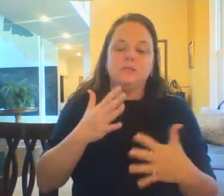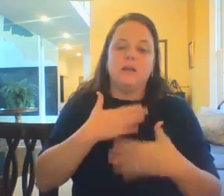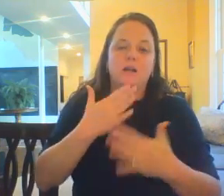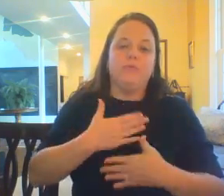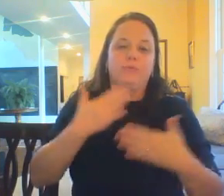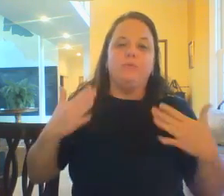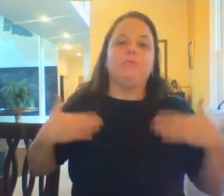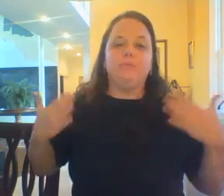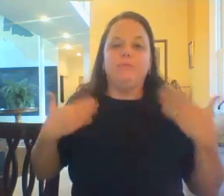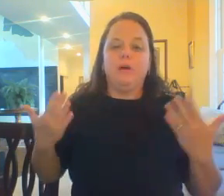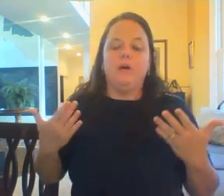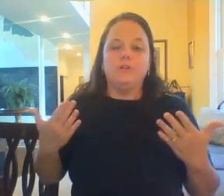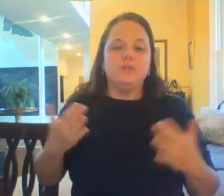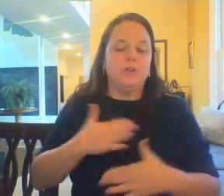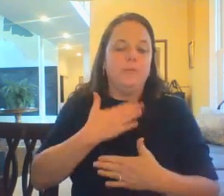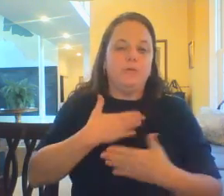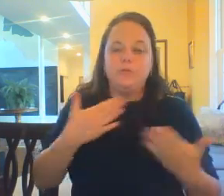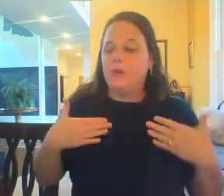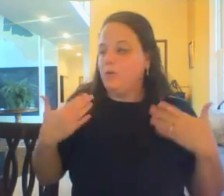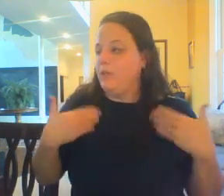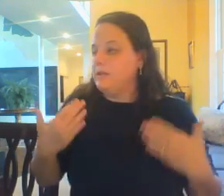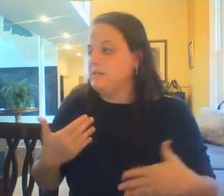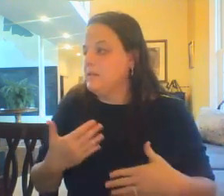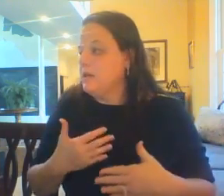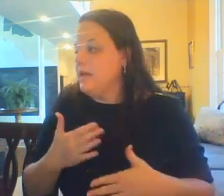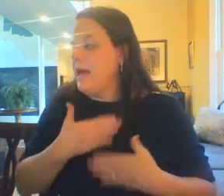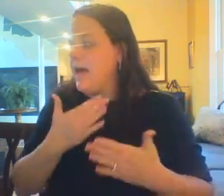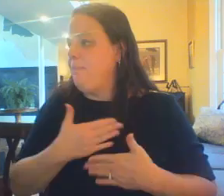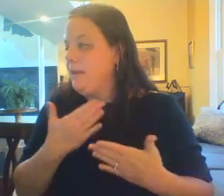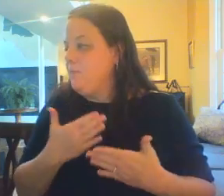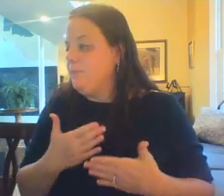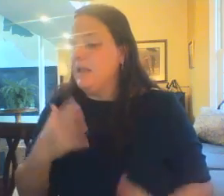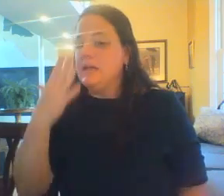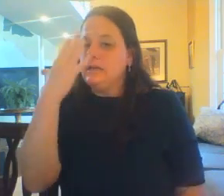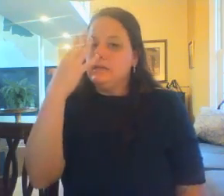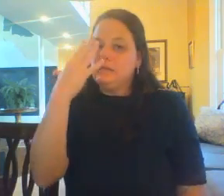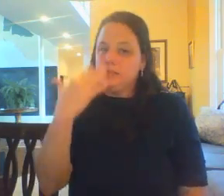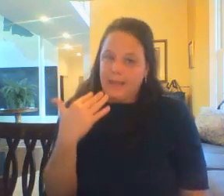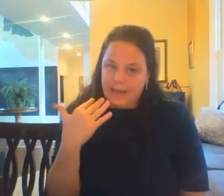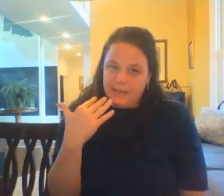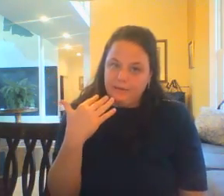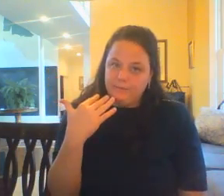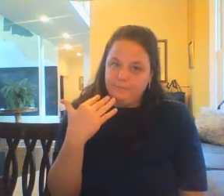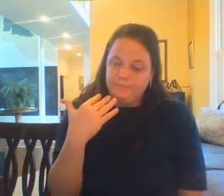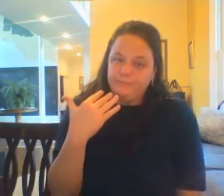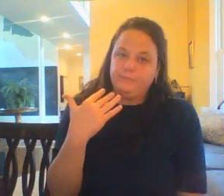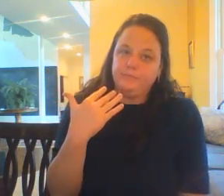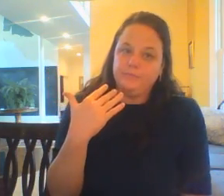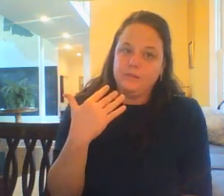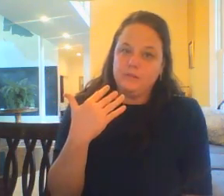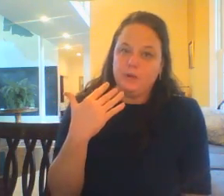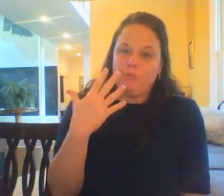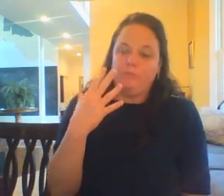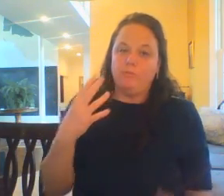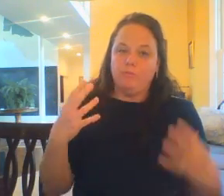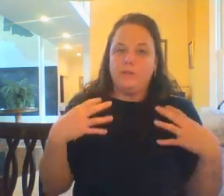kind of understood no matter which way